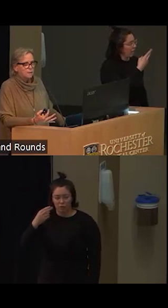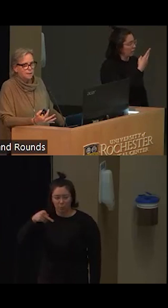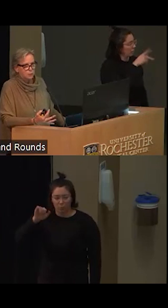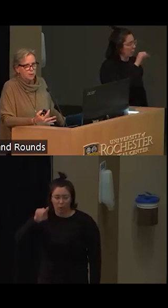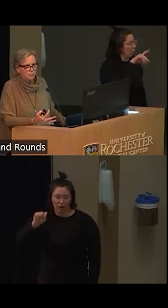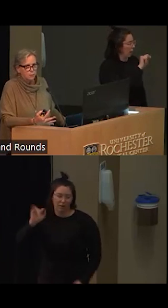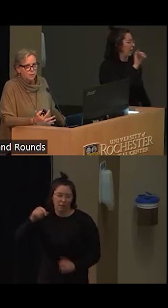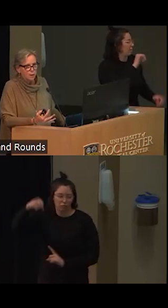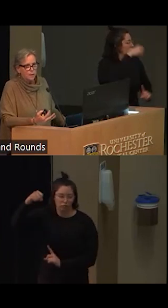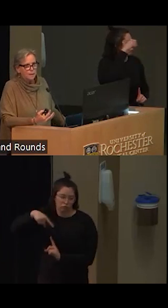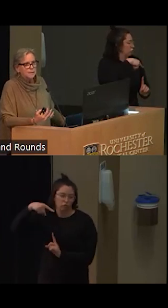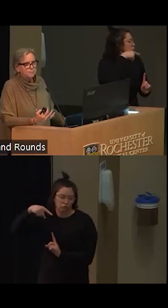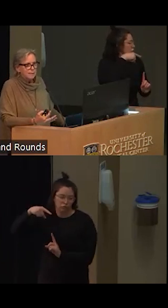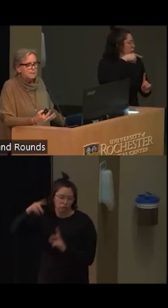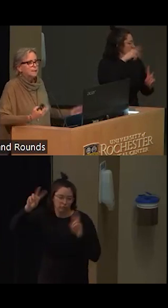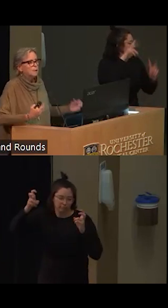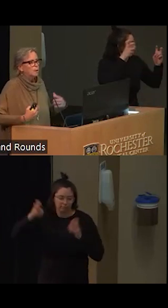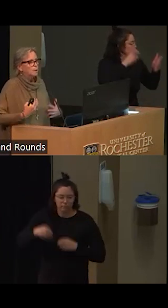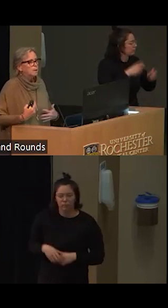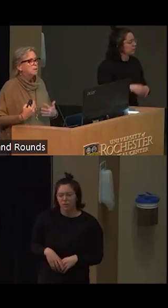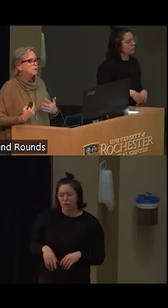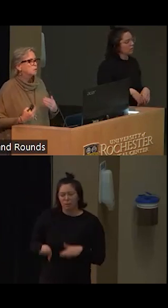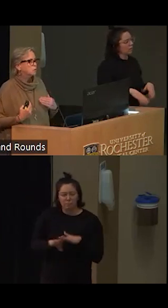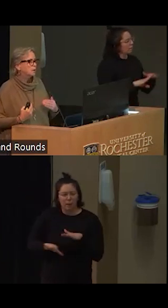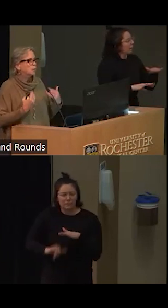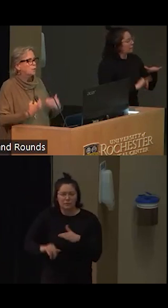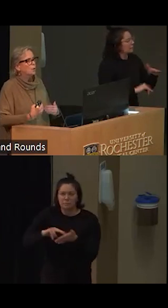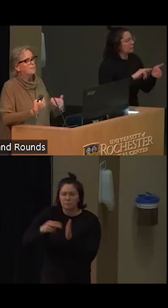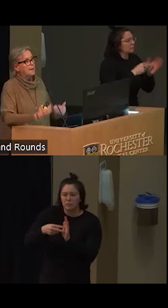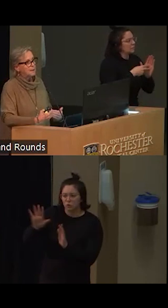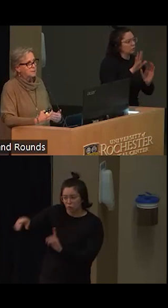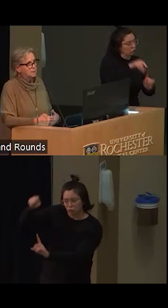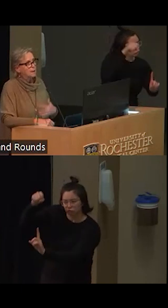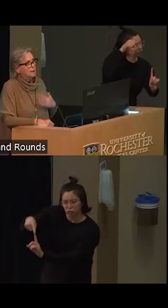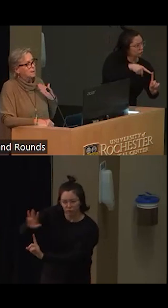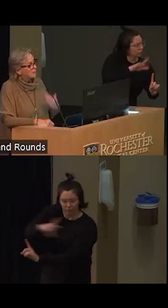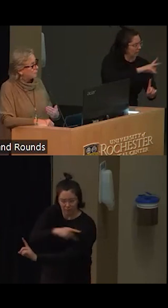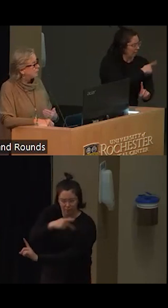that like triggers right it's basically what are the individual triggers for a patient that might